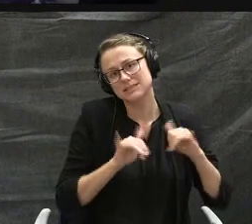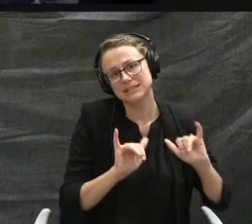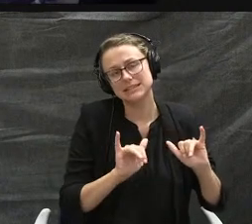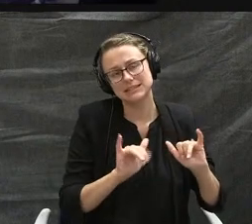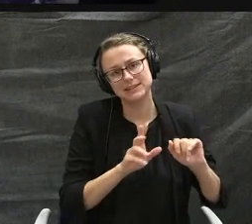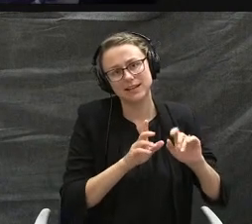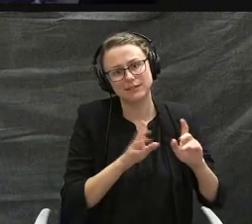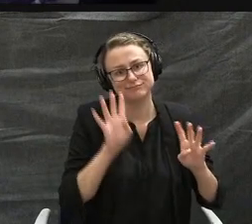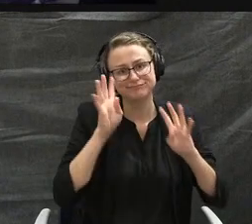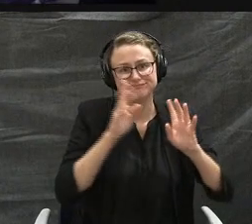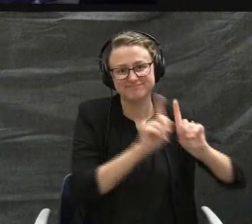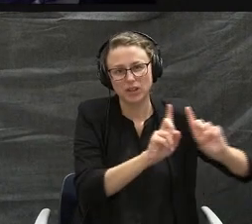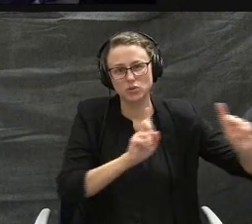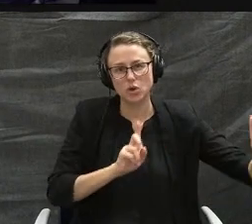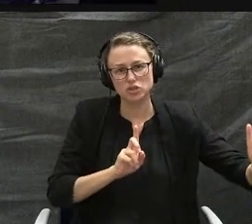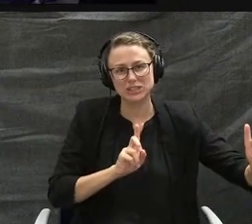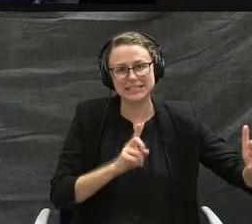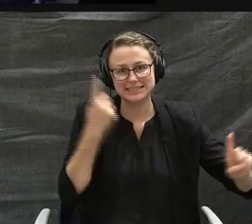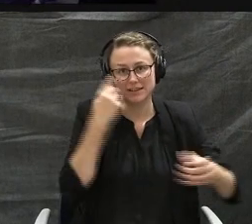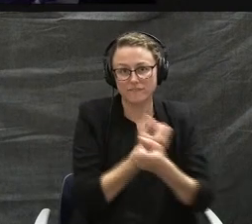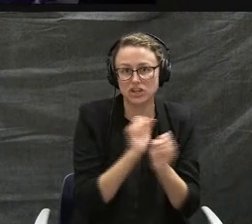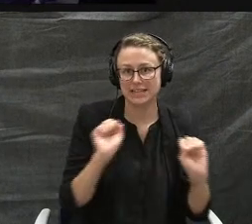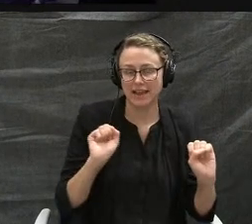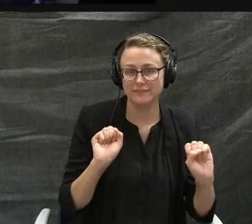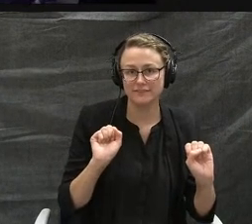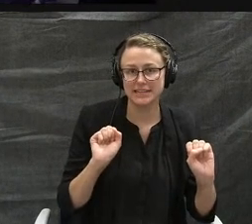Create social distancing for safety purposes.